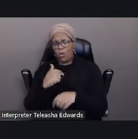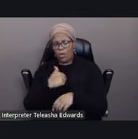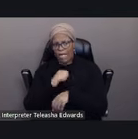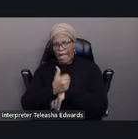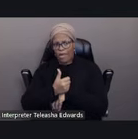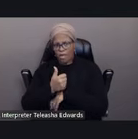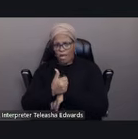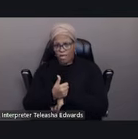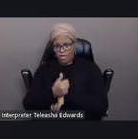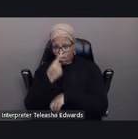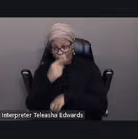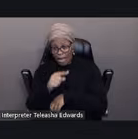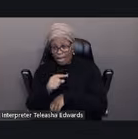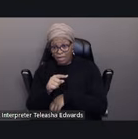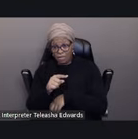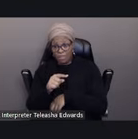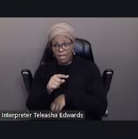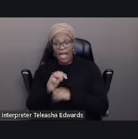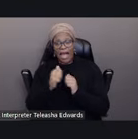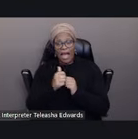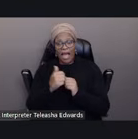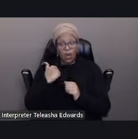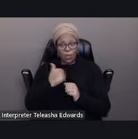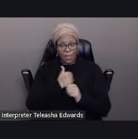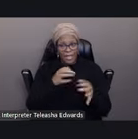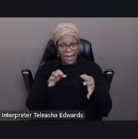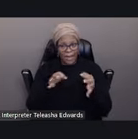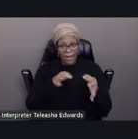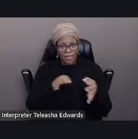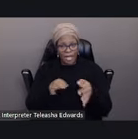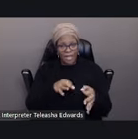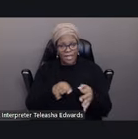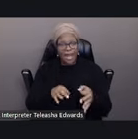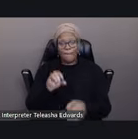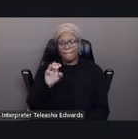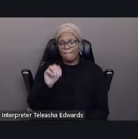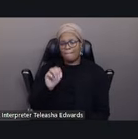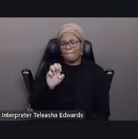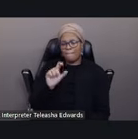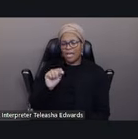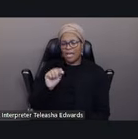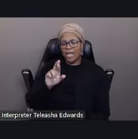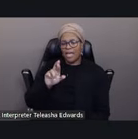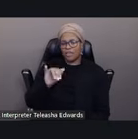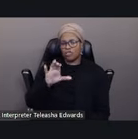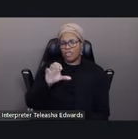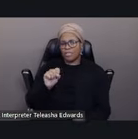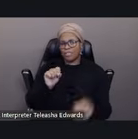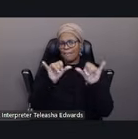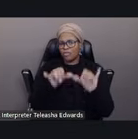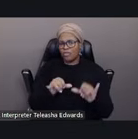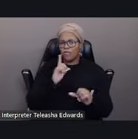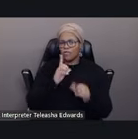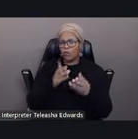Rachel Cooper, how we outlined our um metrics in our overall application and uh what folks